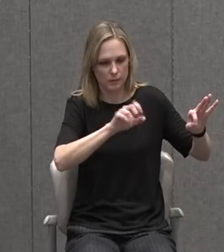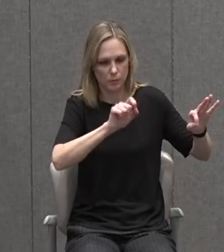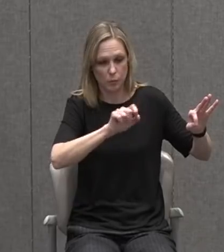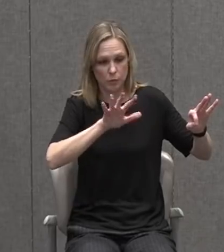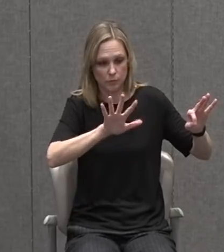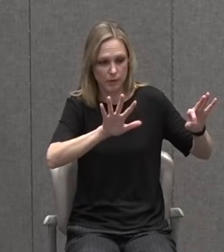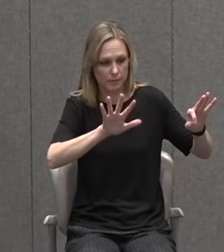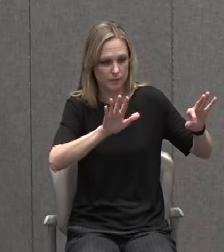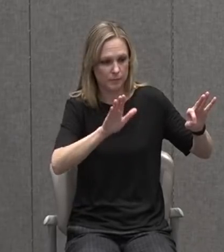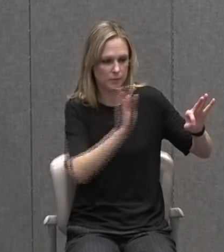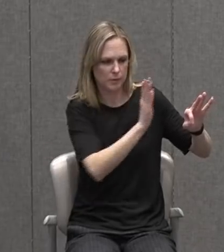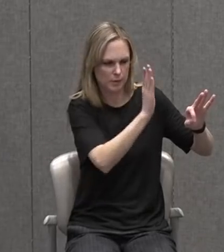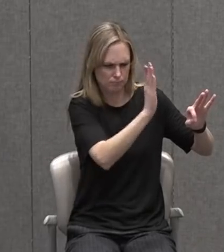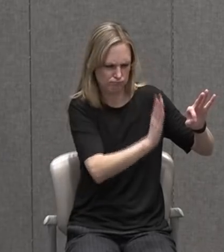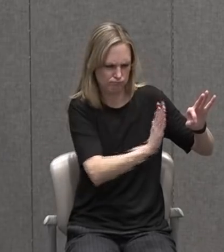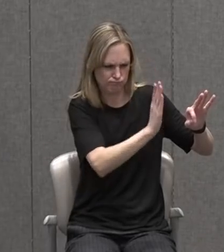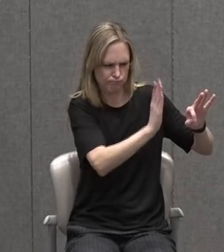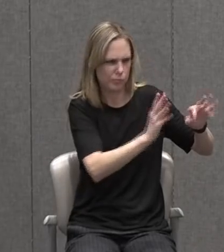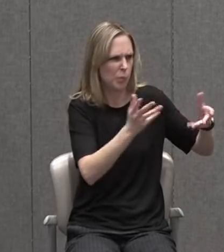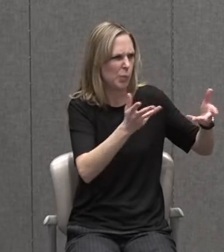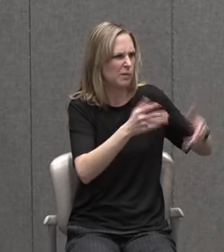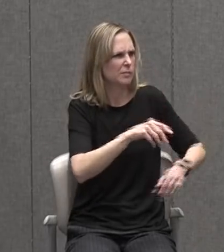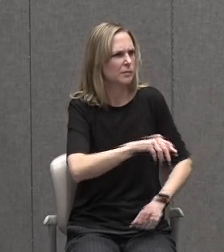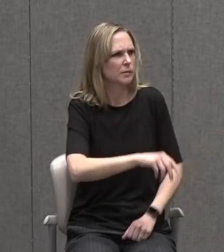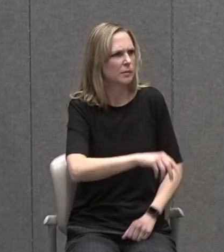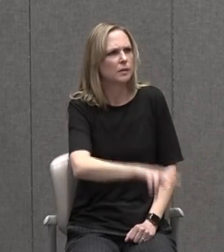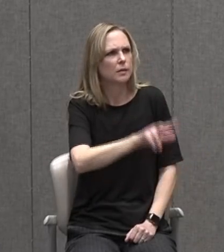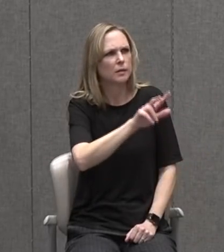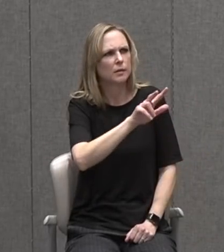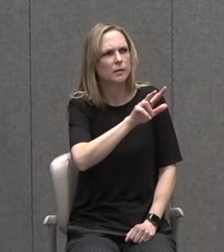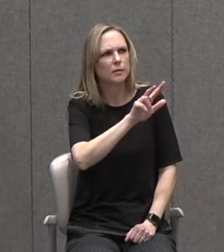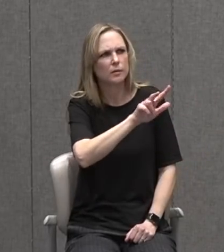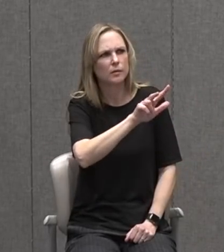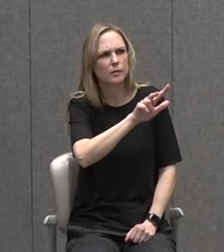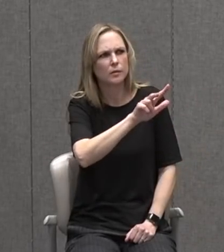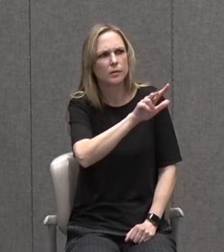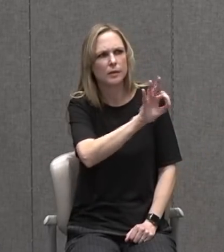that would probably be our 39, but I make a mark right here,